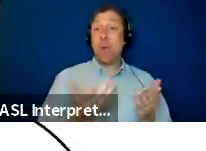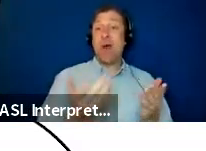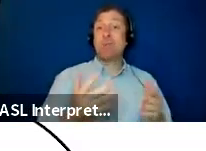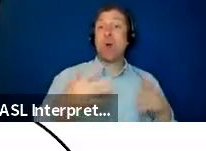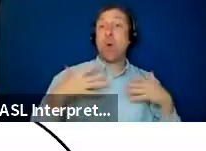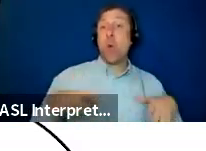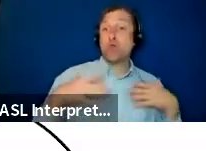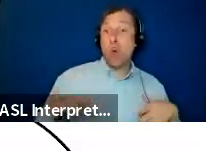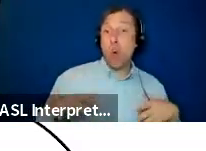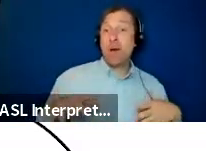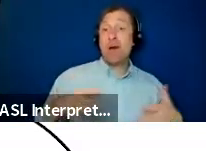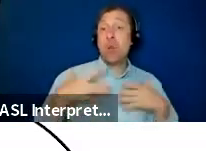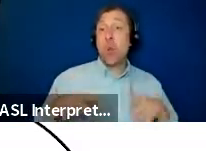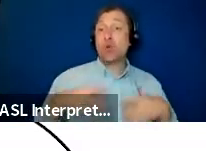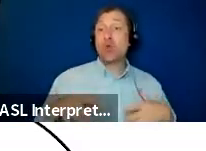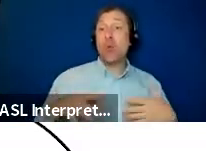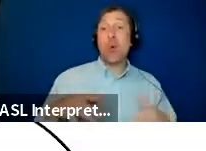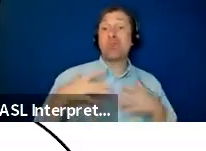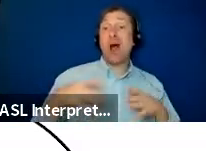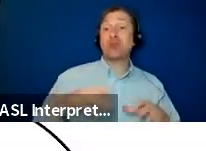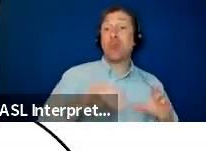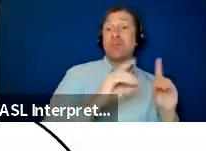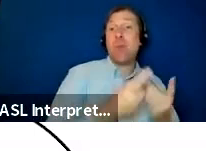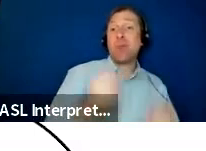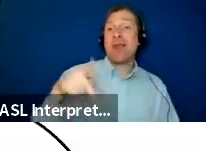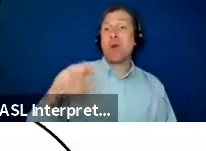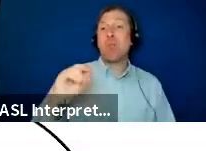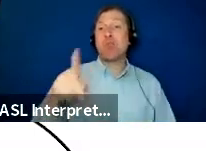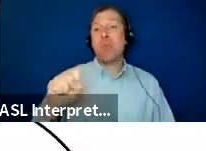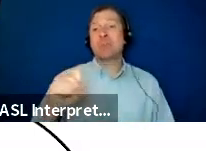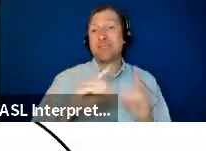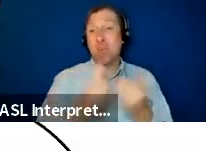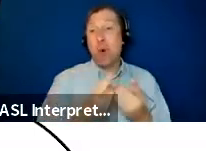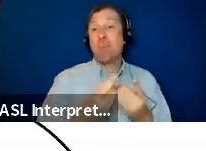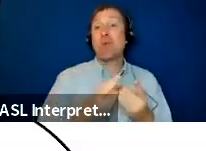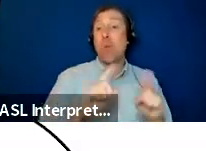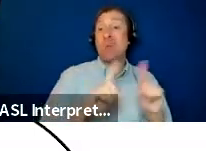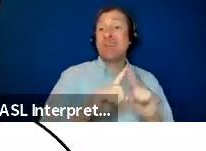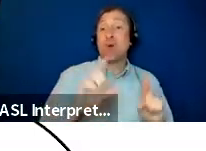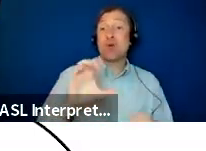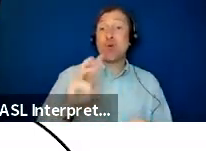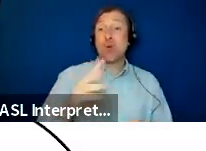the wardrobe, our costume department, as well as the props department and a whole bunch of other crew who may be involved in carrying out activities